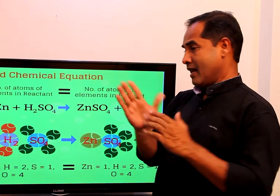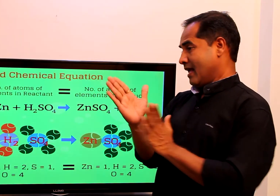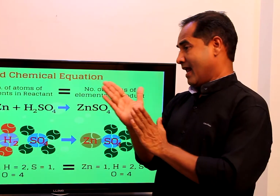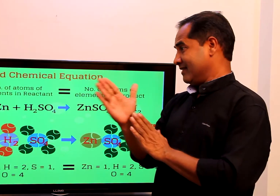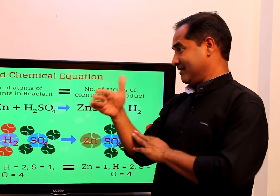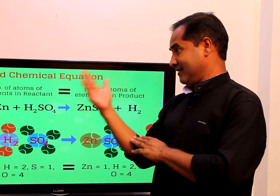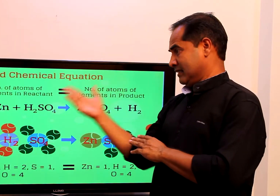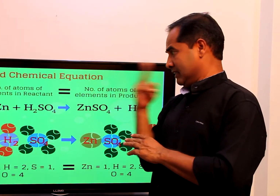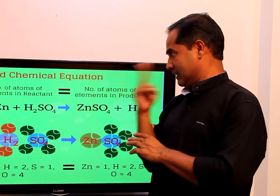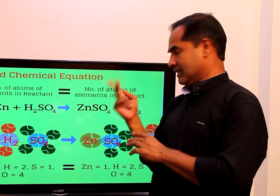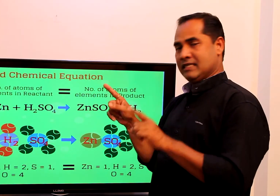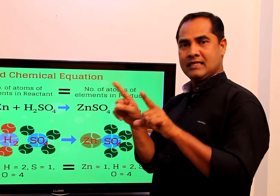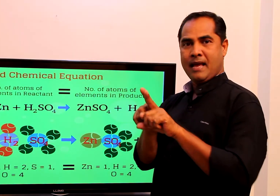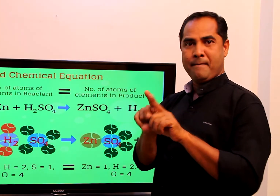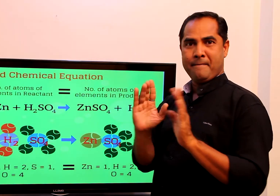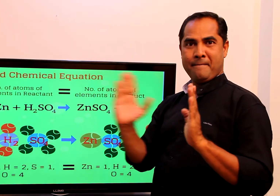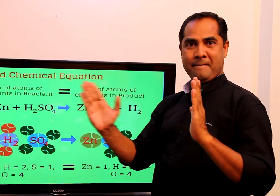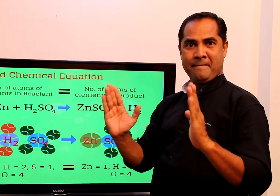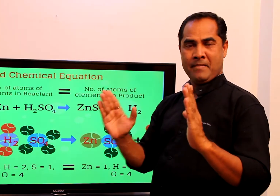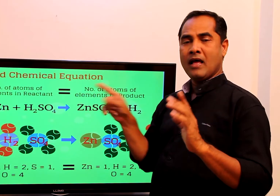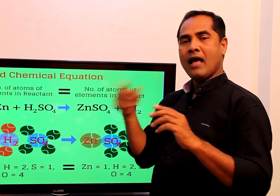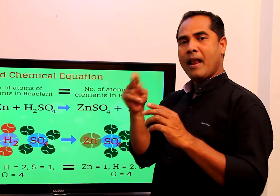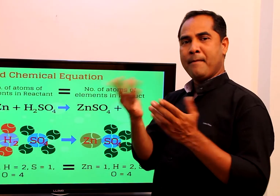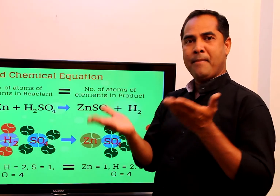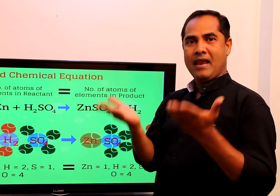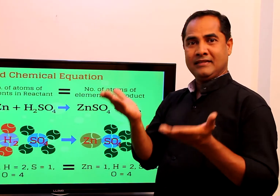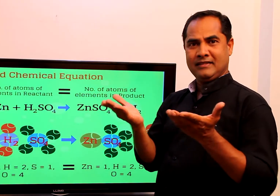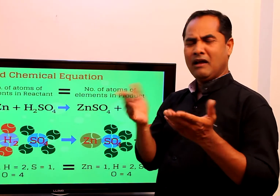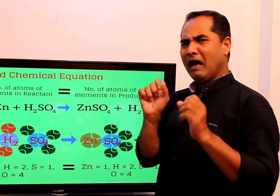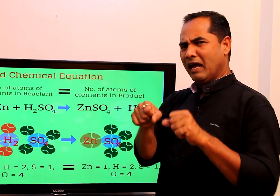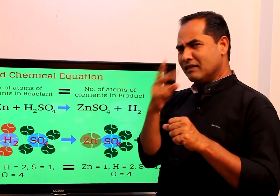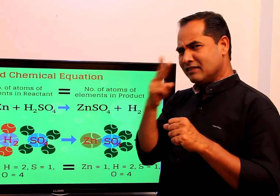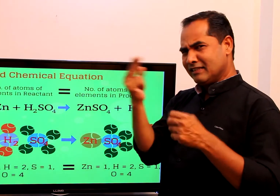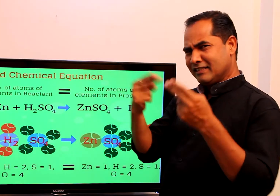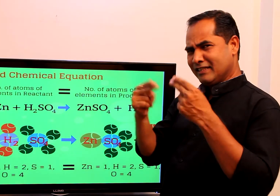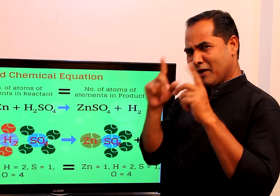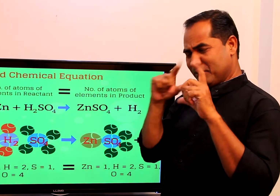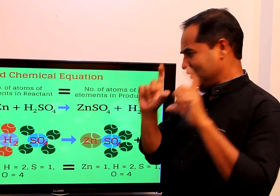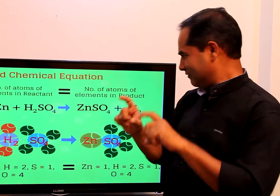has to be balanced on the right hand side. So, both sides have to be balanced.